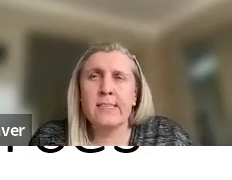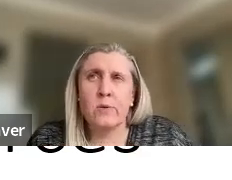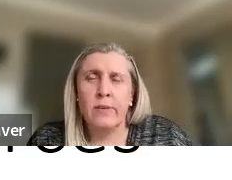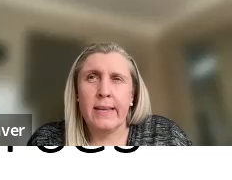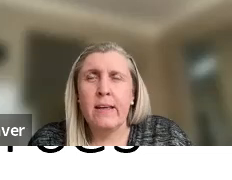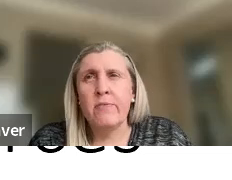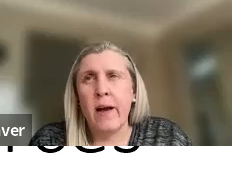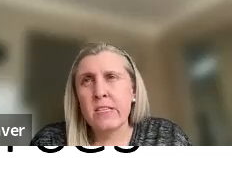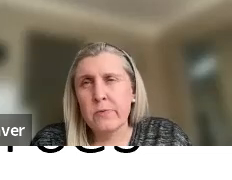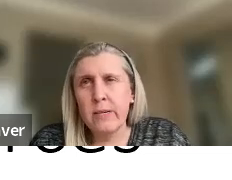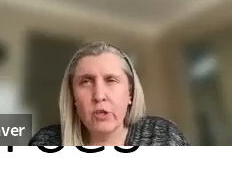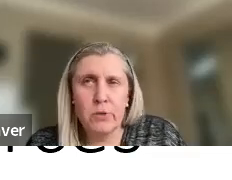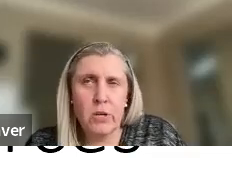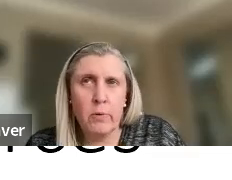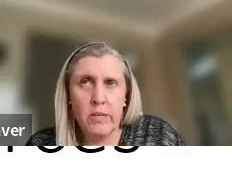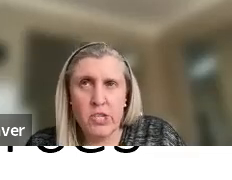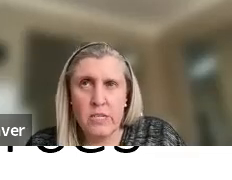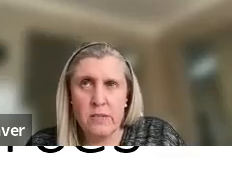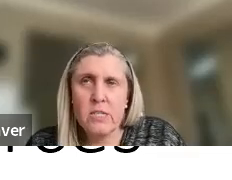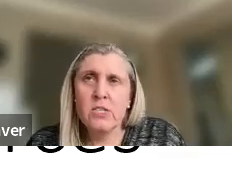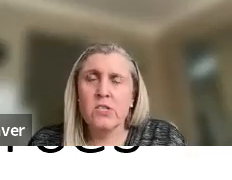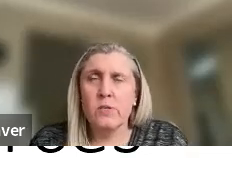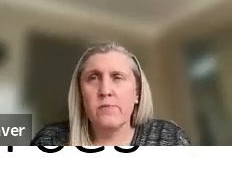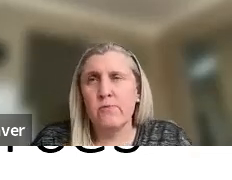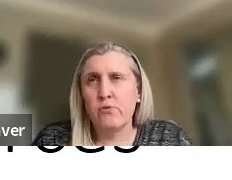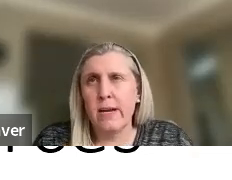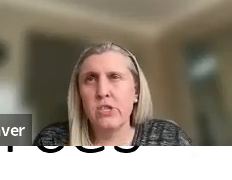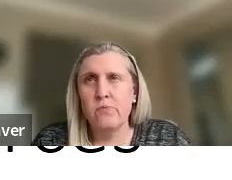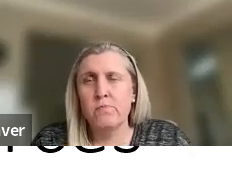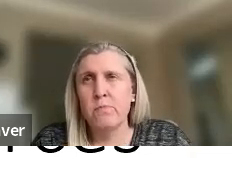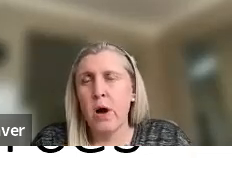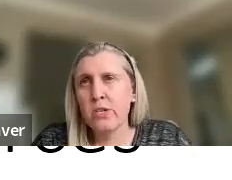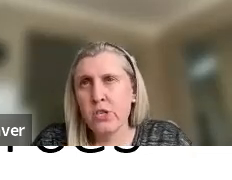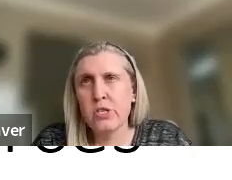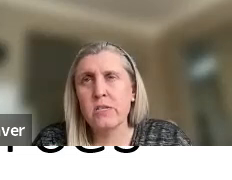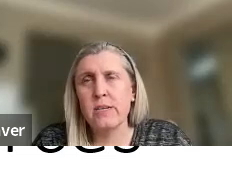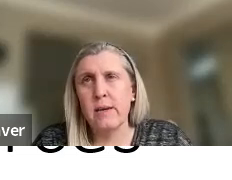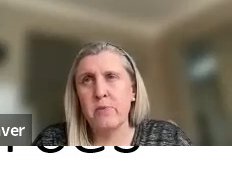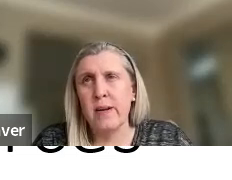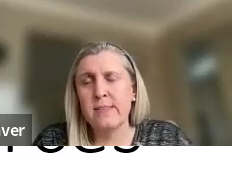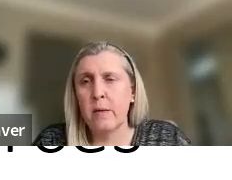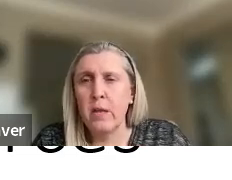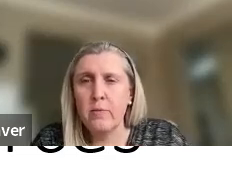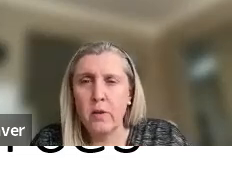And so some of those are still working together and coming together, and may continue to exist in your state, moving forward, it may shift and be called something different, and may try to operate as sort of like an advisory group or coalition to sort of try to monitor and provide some level, of oversight by the